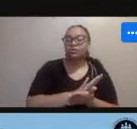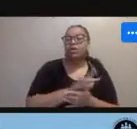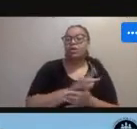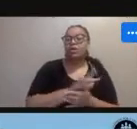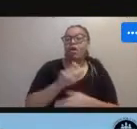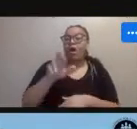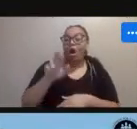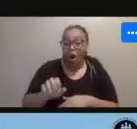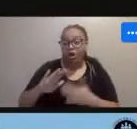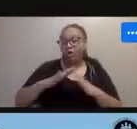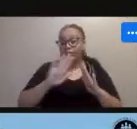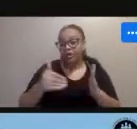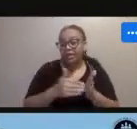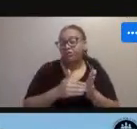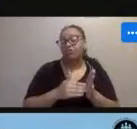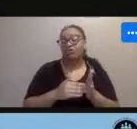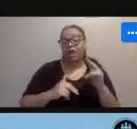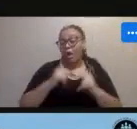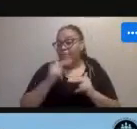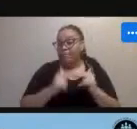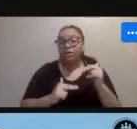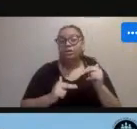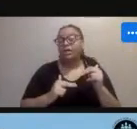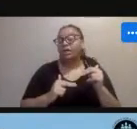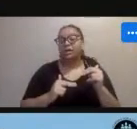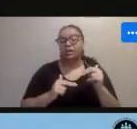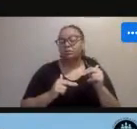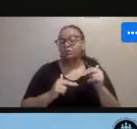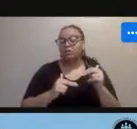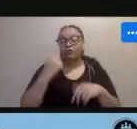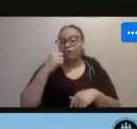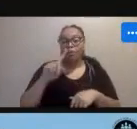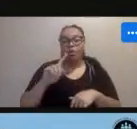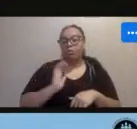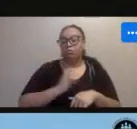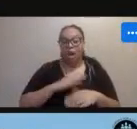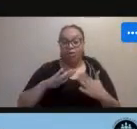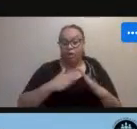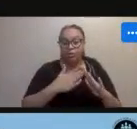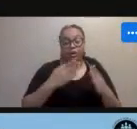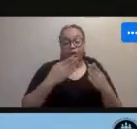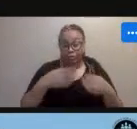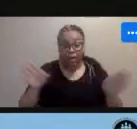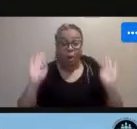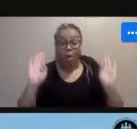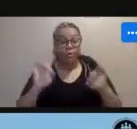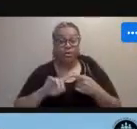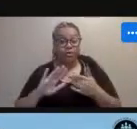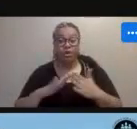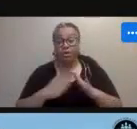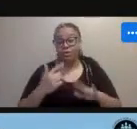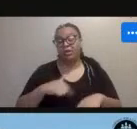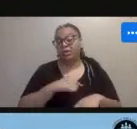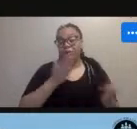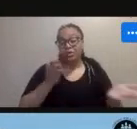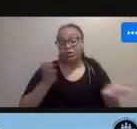TO BE HAPPENING TO THE DEGREE THAT IT SHOULD. OUR SCHOOLS ARE AND THEY SHOULD